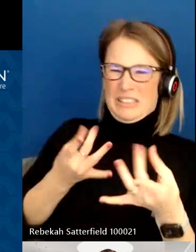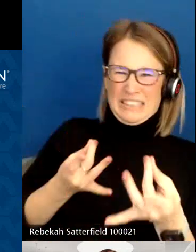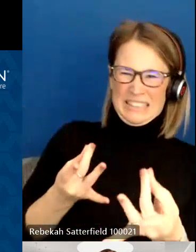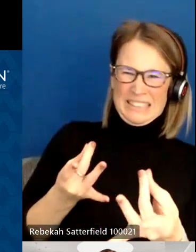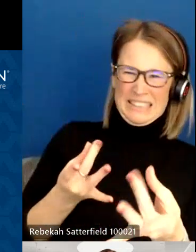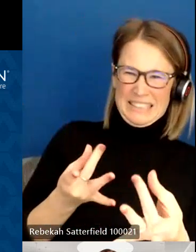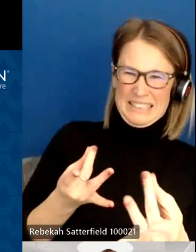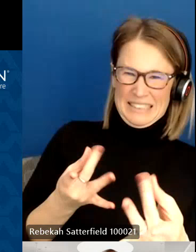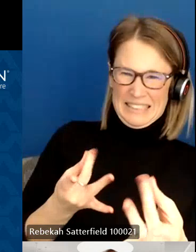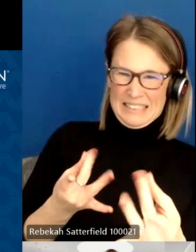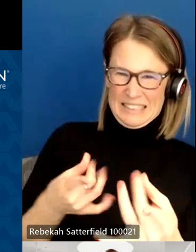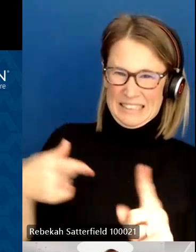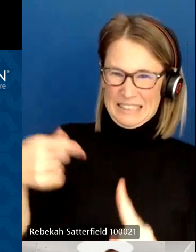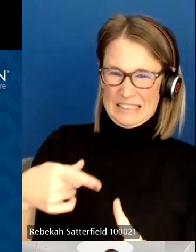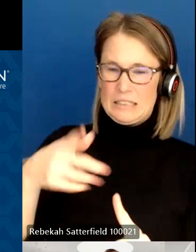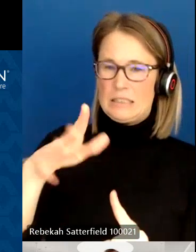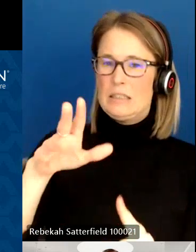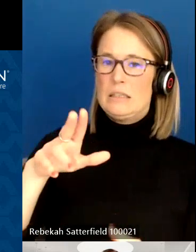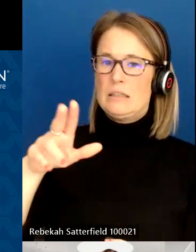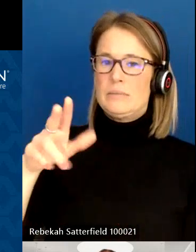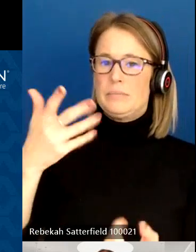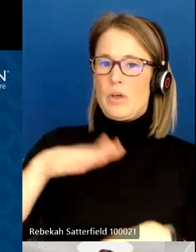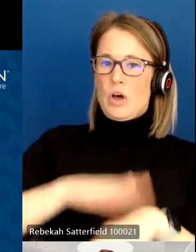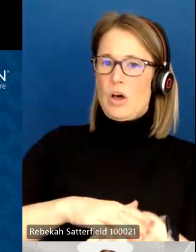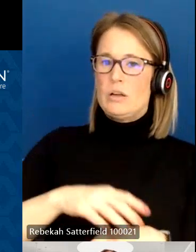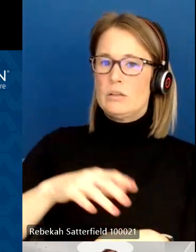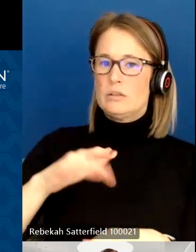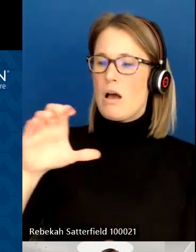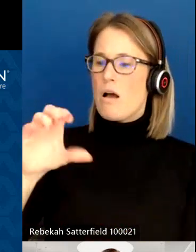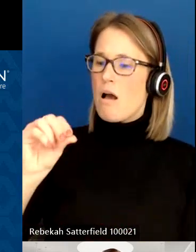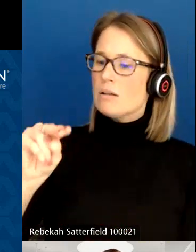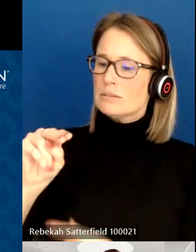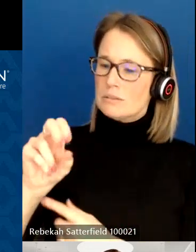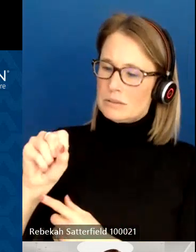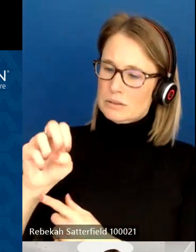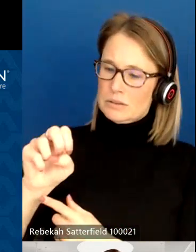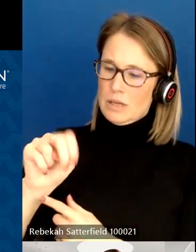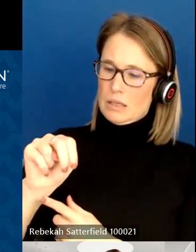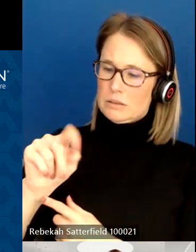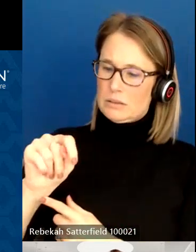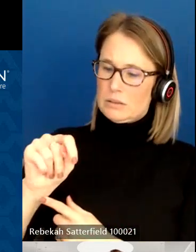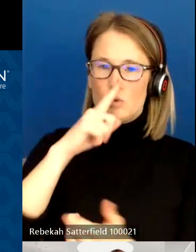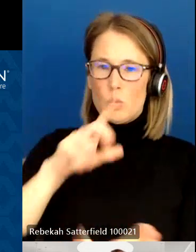you know uh on informed consents consent for surgery for instance uh there's a witness